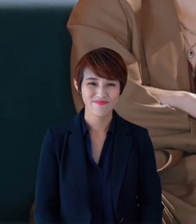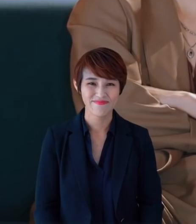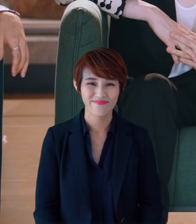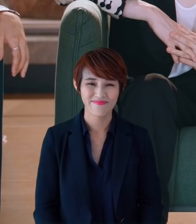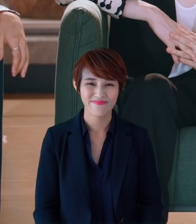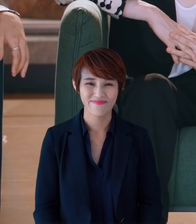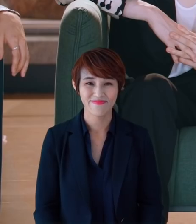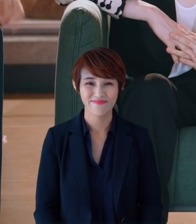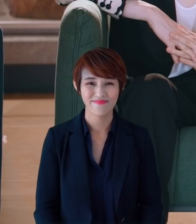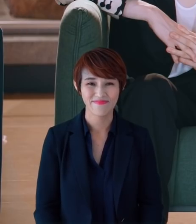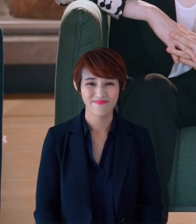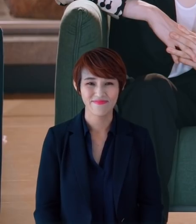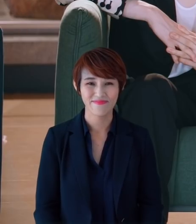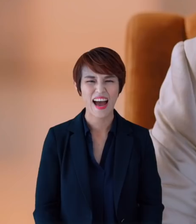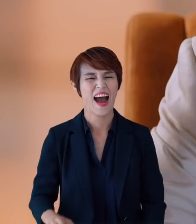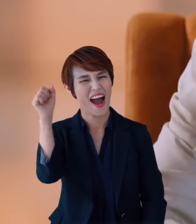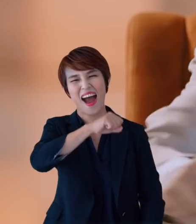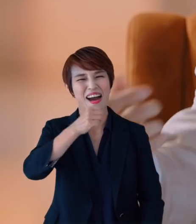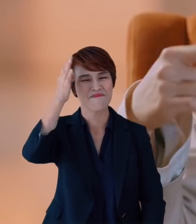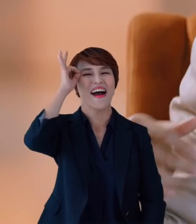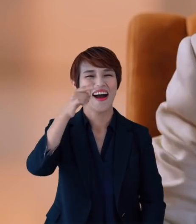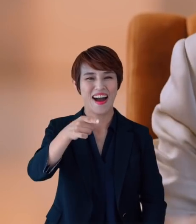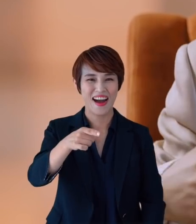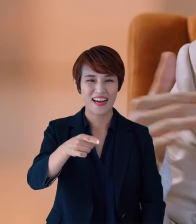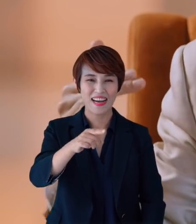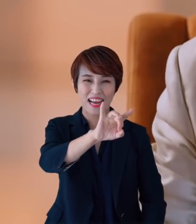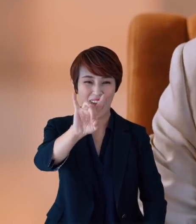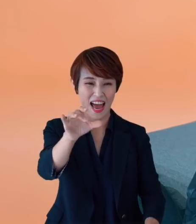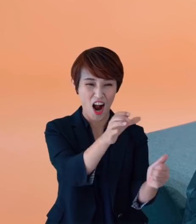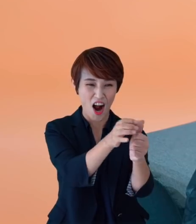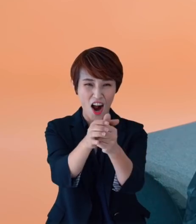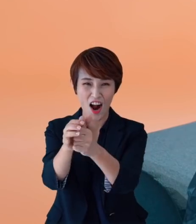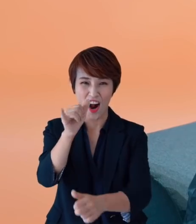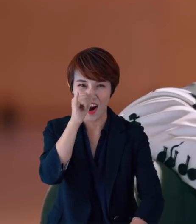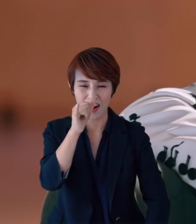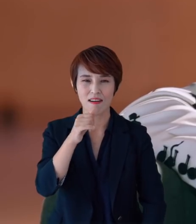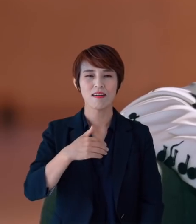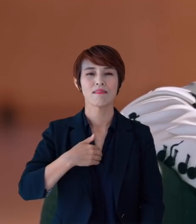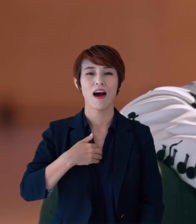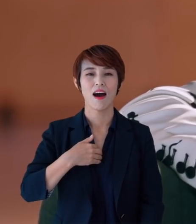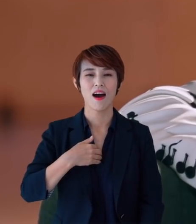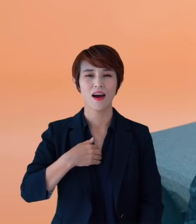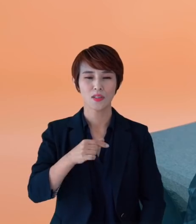[Zoned in] Ah. I remember. Each of us had our own concept. Jin: Yeah, we did. Mine was riding a segway.